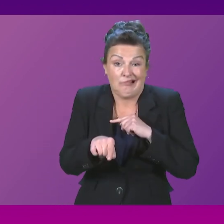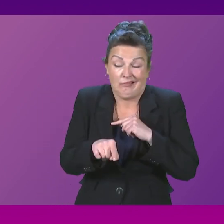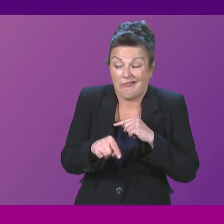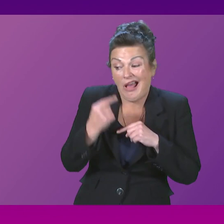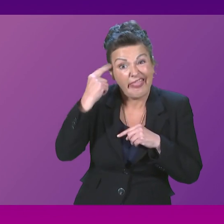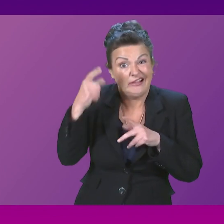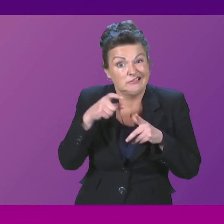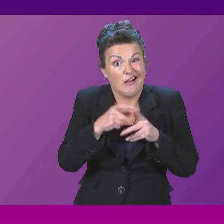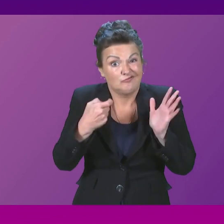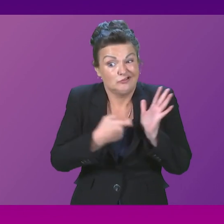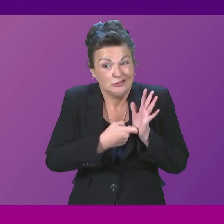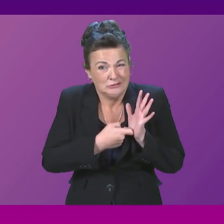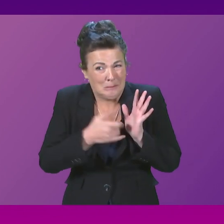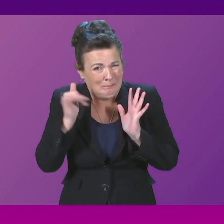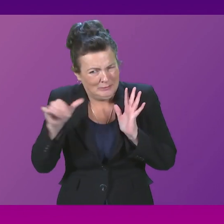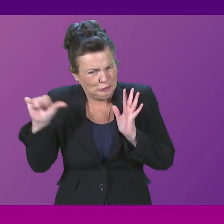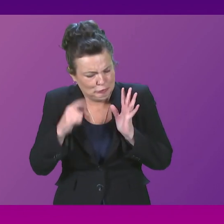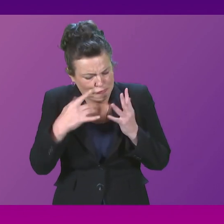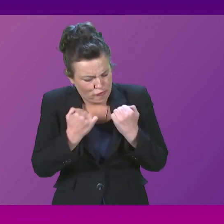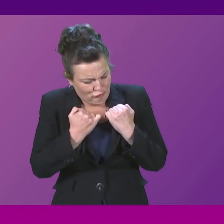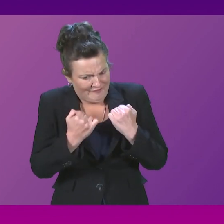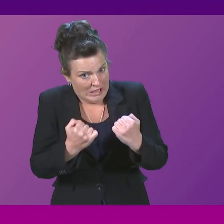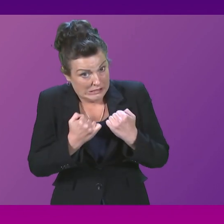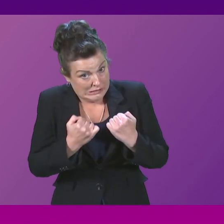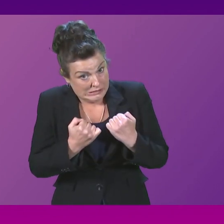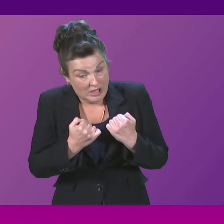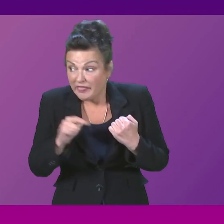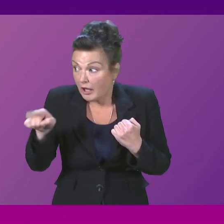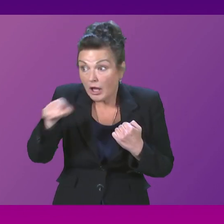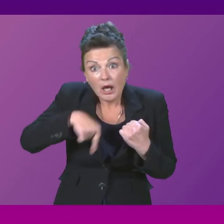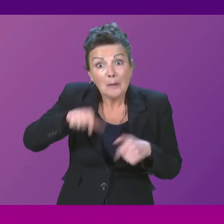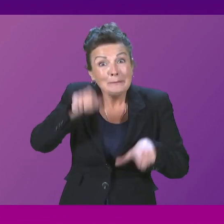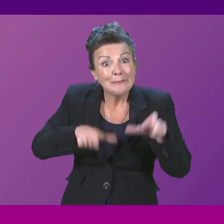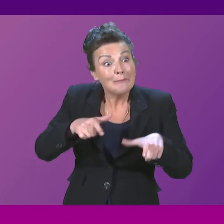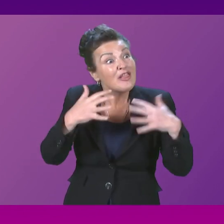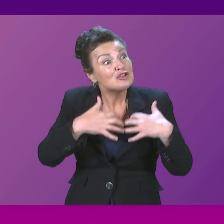Douglas Ross should perhaps reflect on the fact that people across this chamber were not laughing with him.